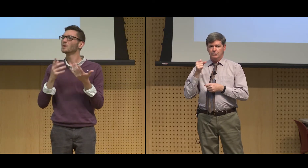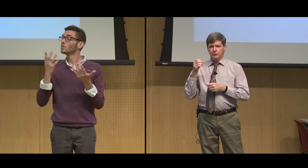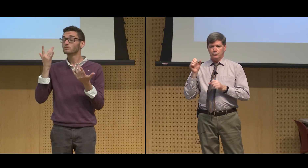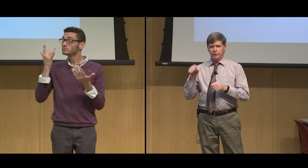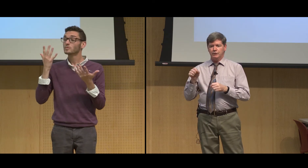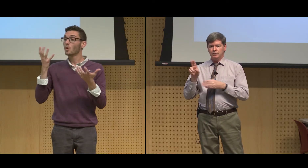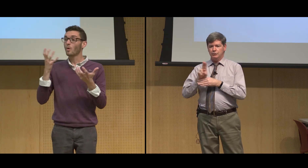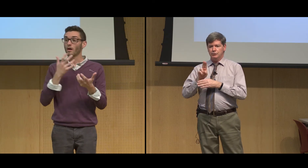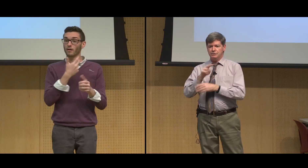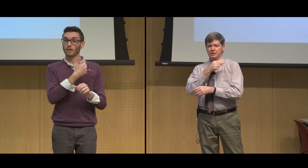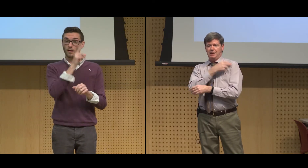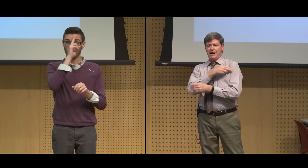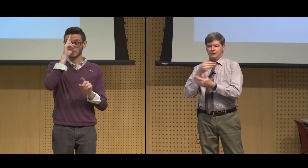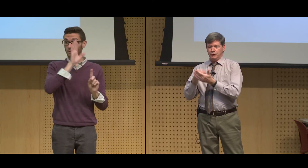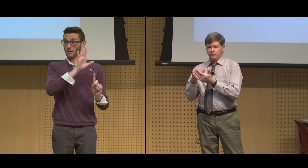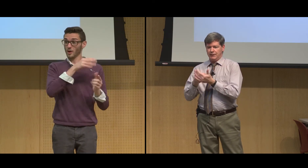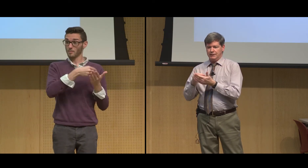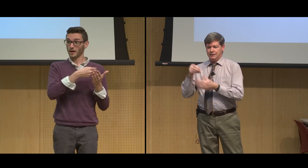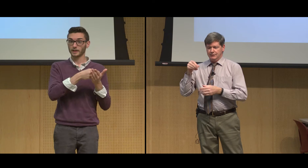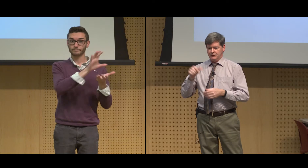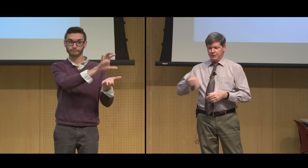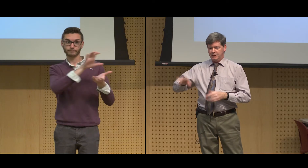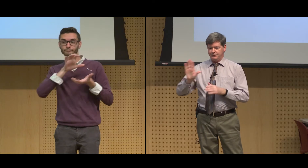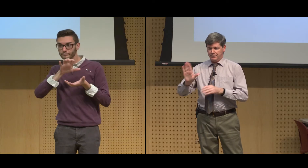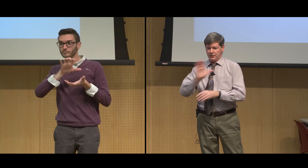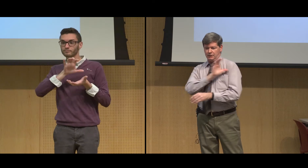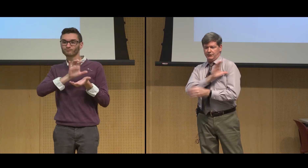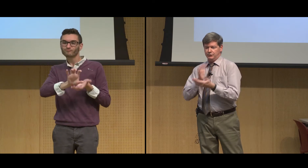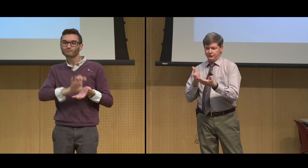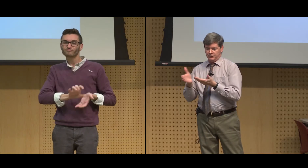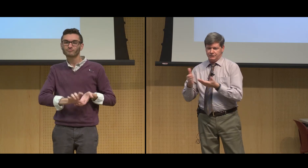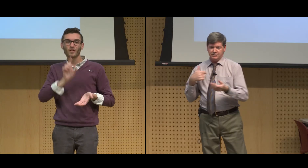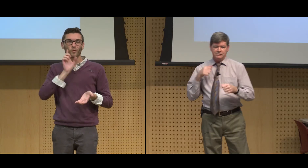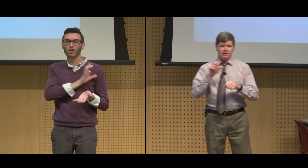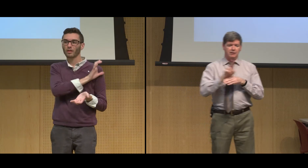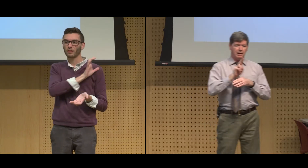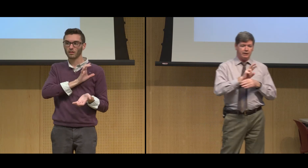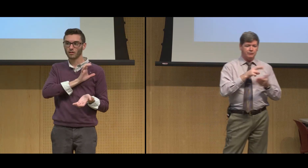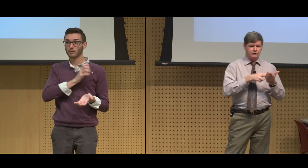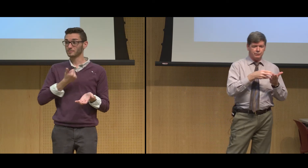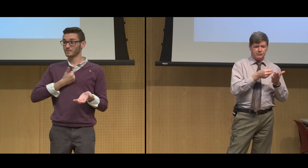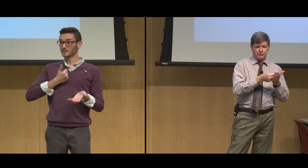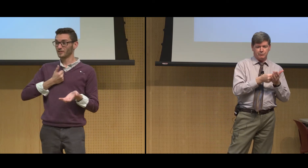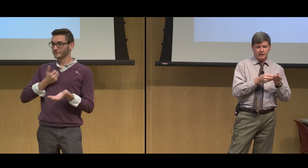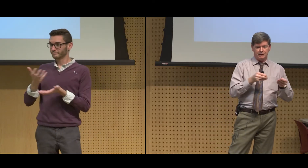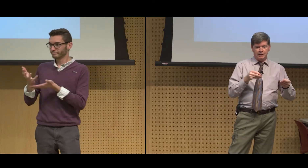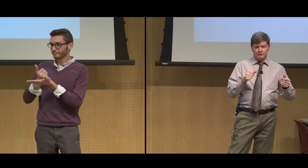so that we could use hospital money to pay for their clinical services, and I could use research money